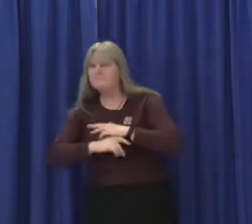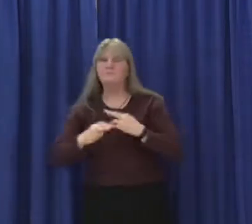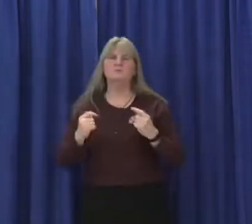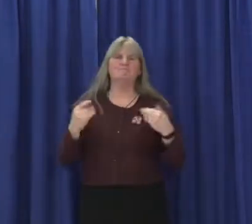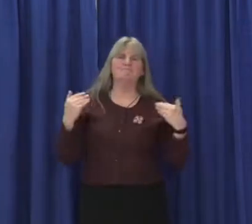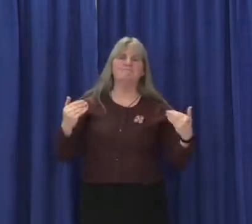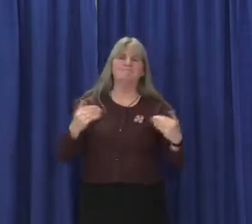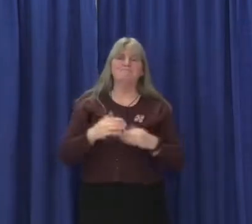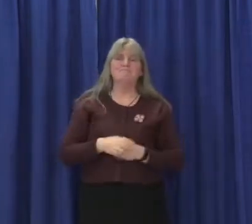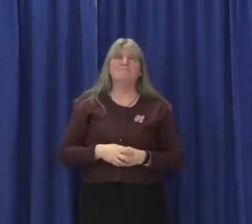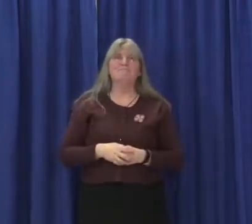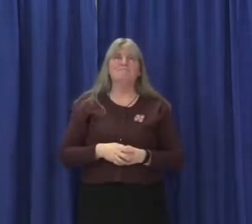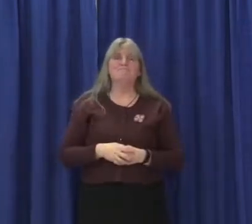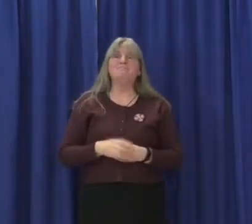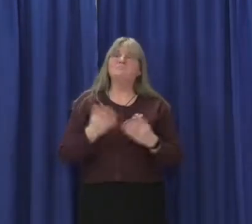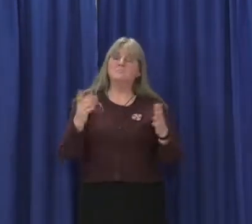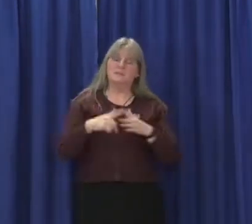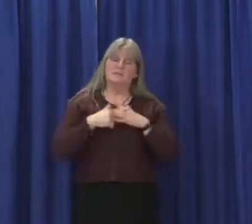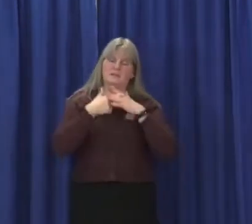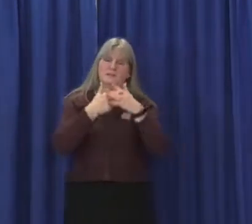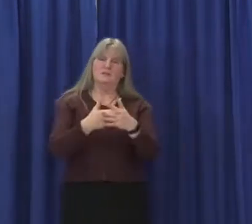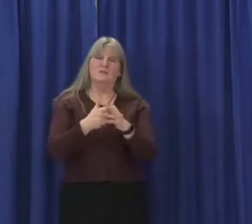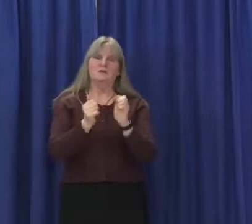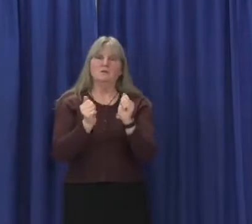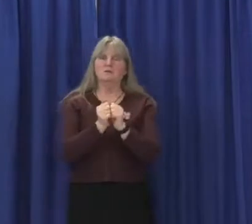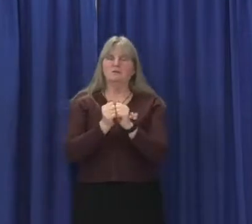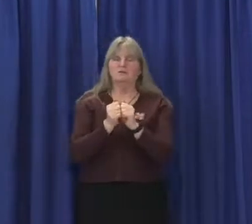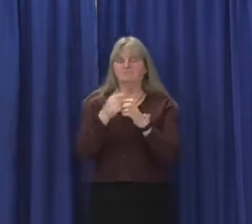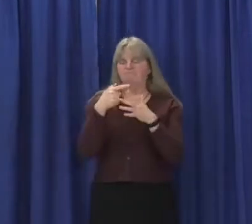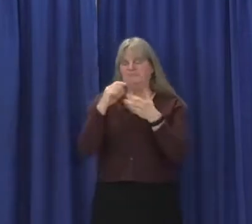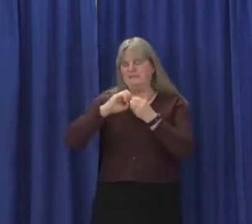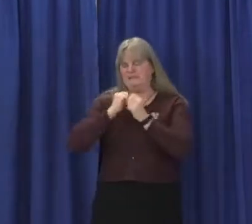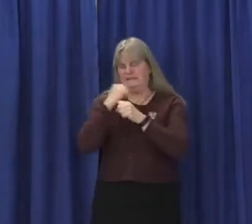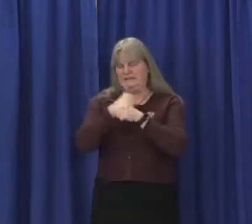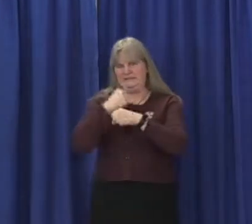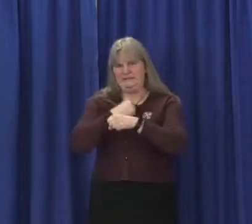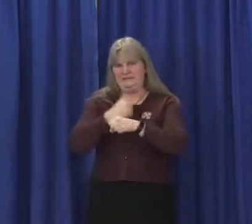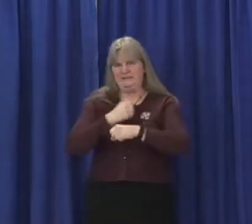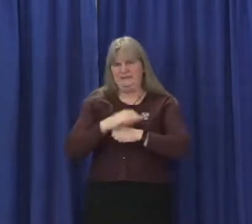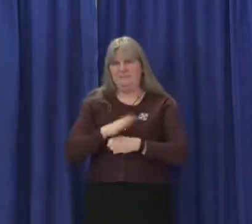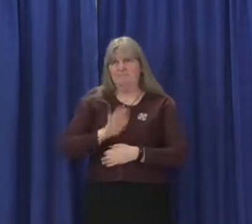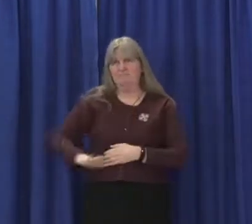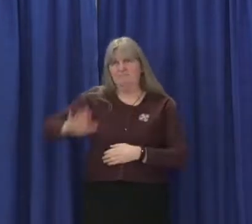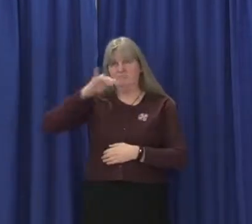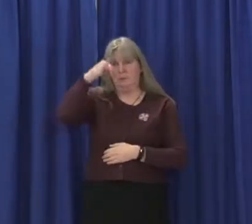Let me start with a status report. Here's what's happening around the territory today.